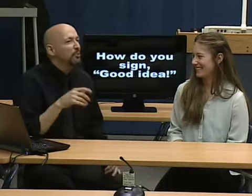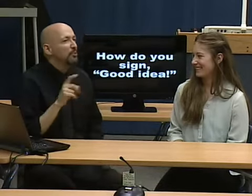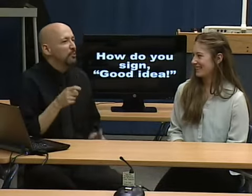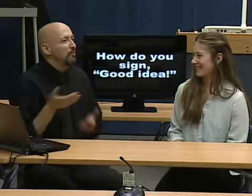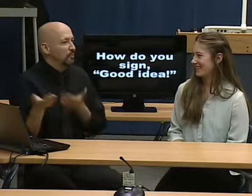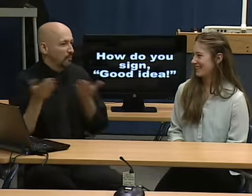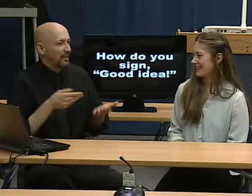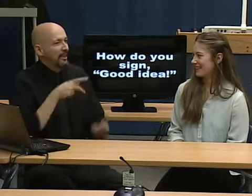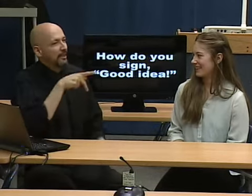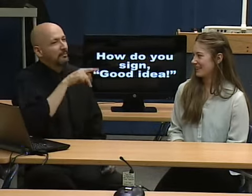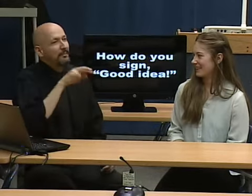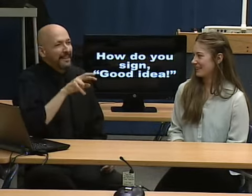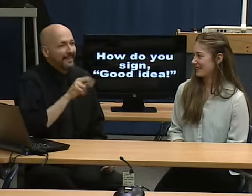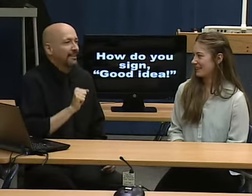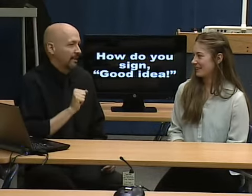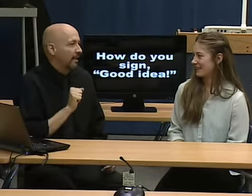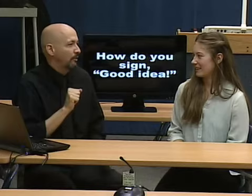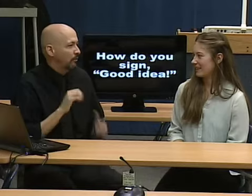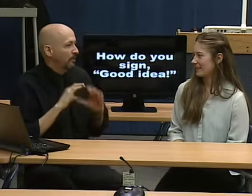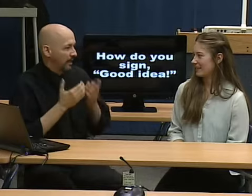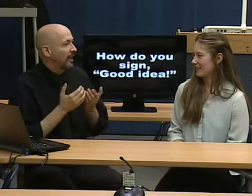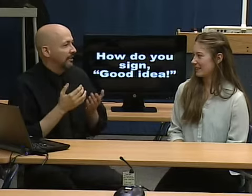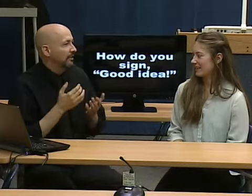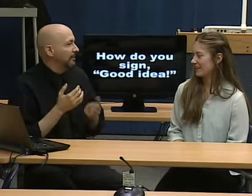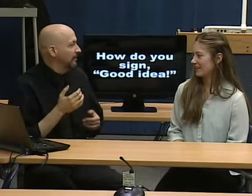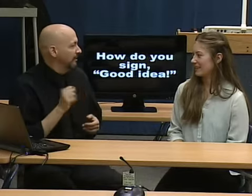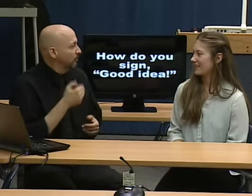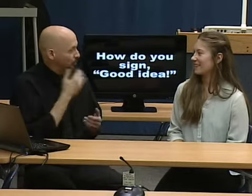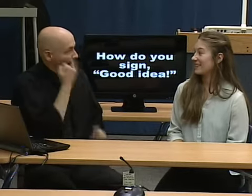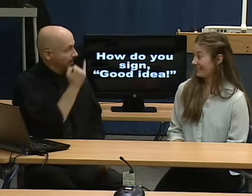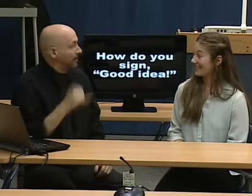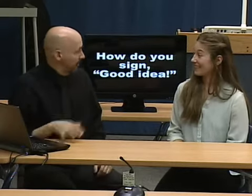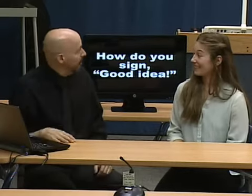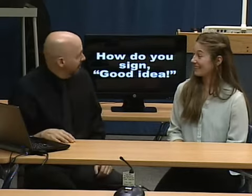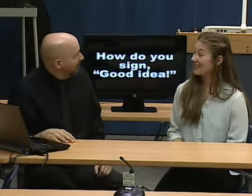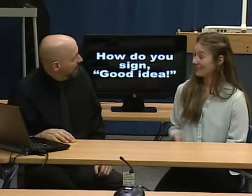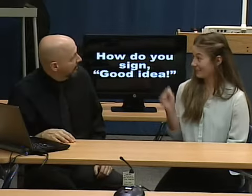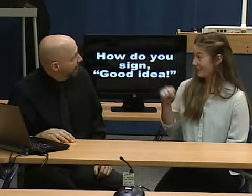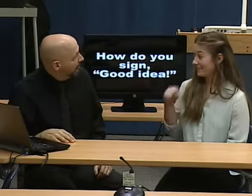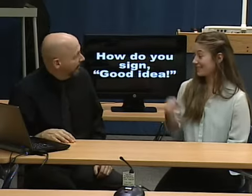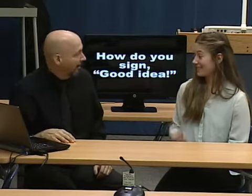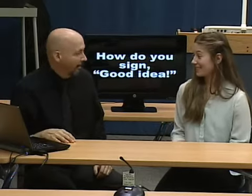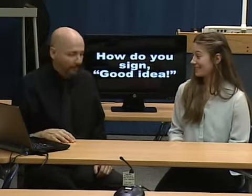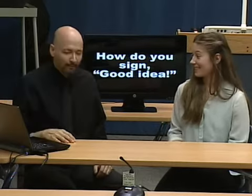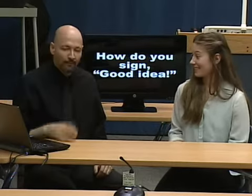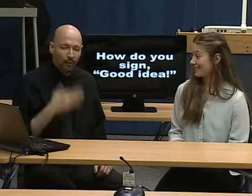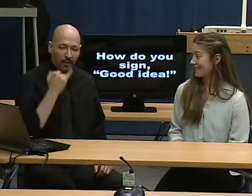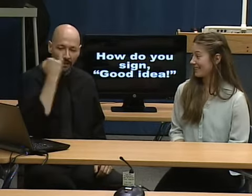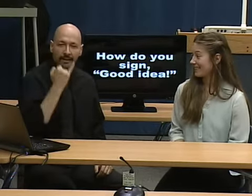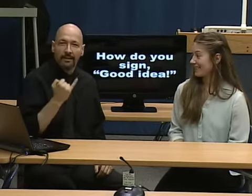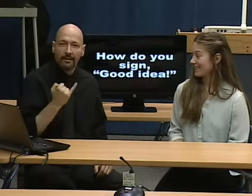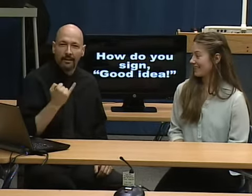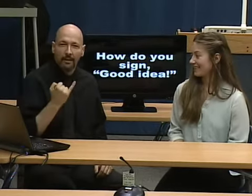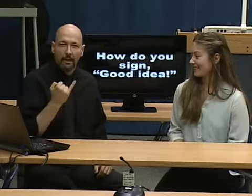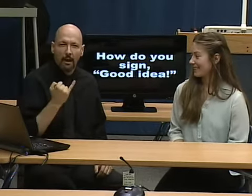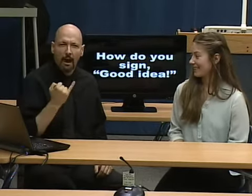You should bring pizza to class. Good idea. Yes. Good idea.